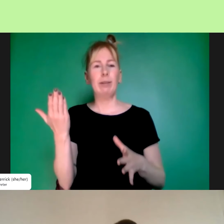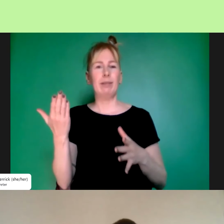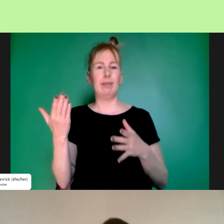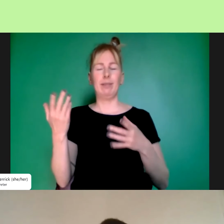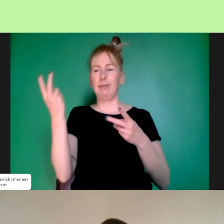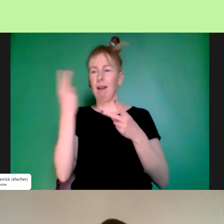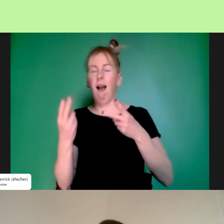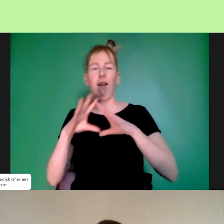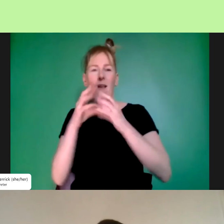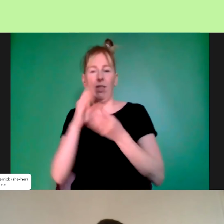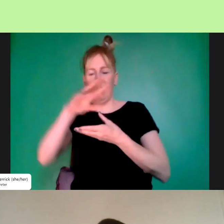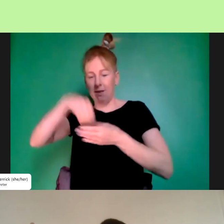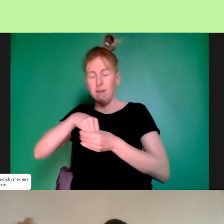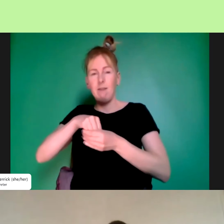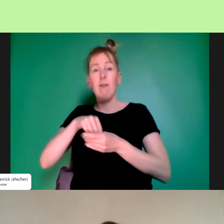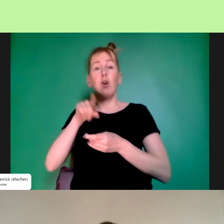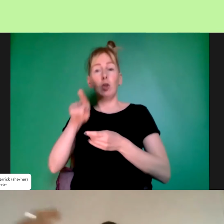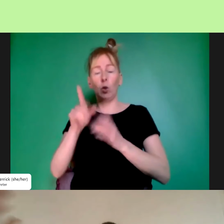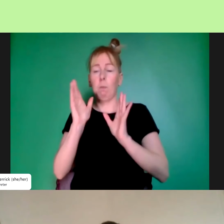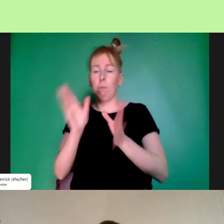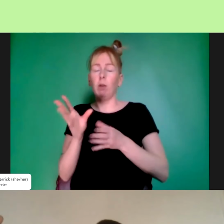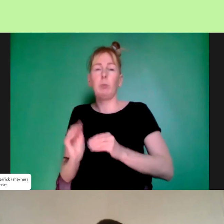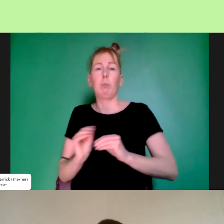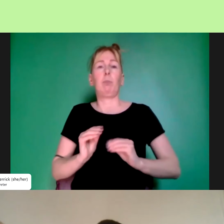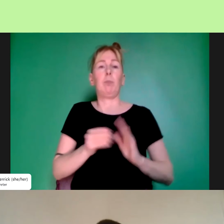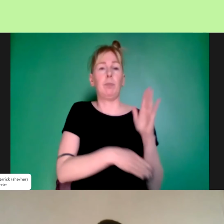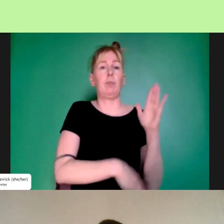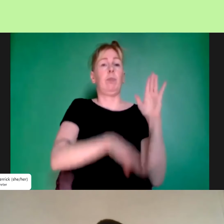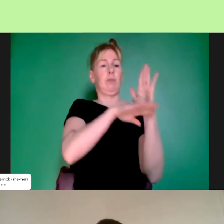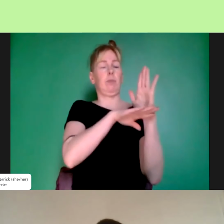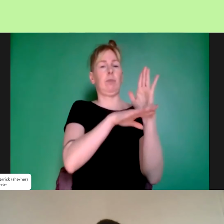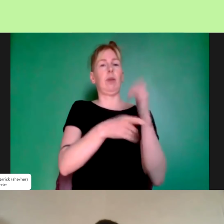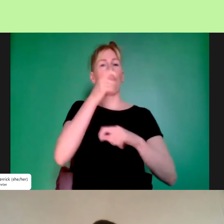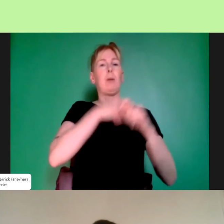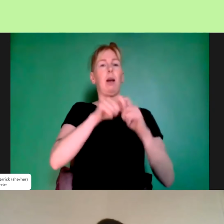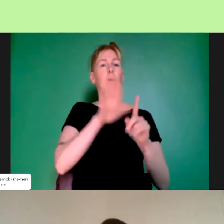sacrifice where you're from. And you also feel like an imposter where you land. But